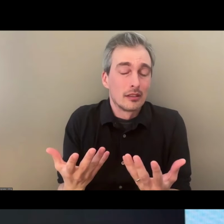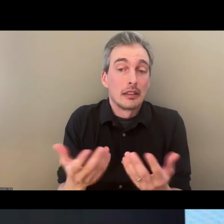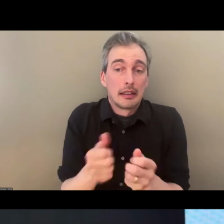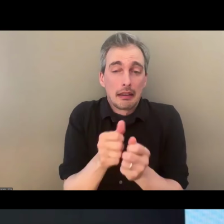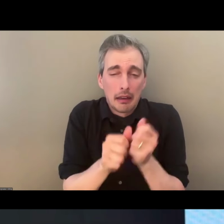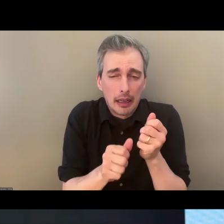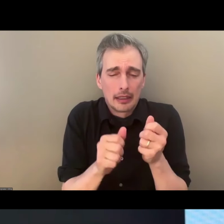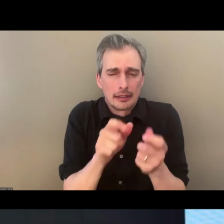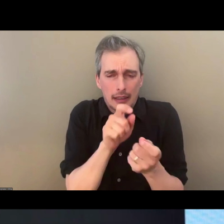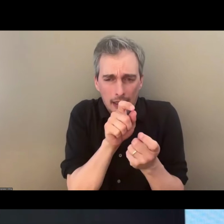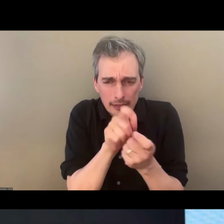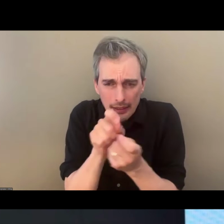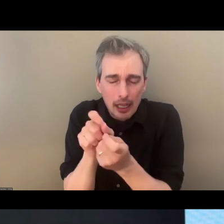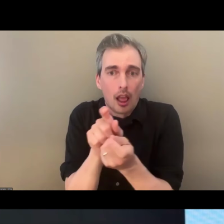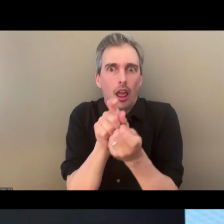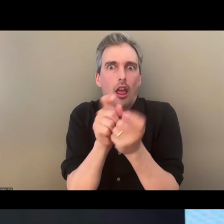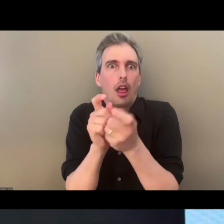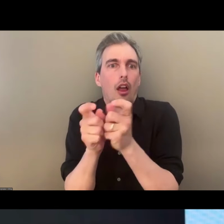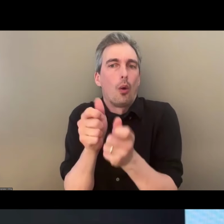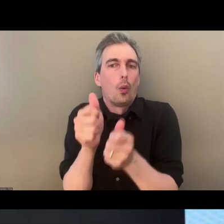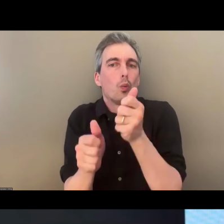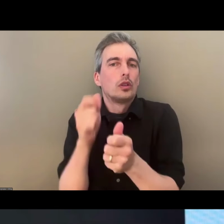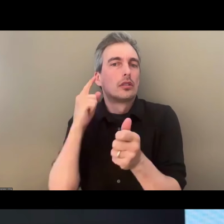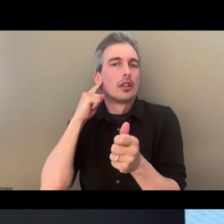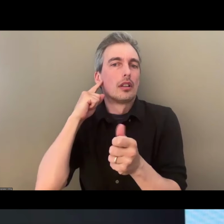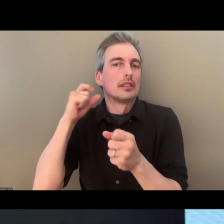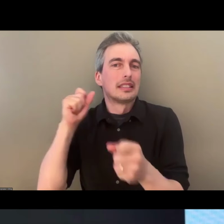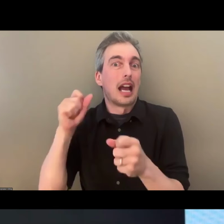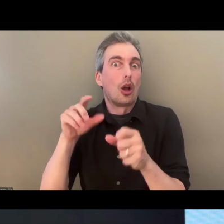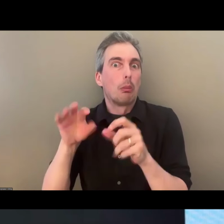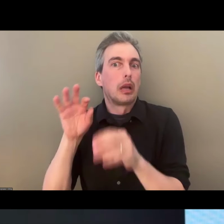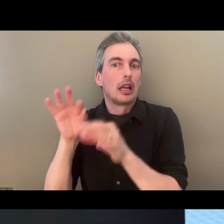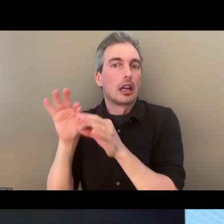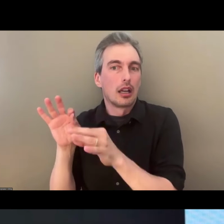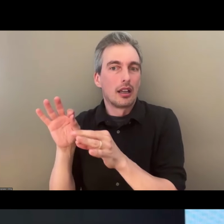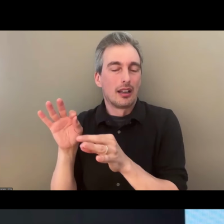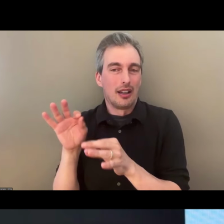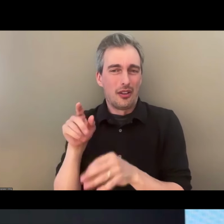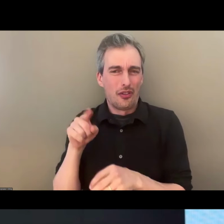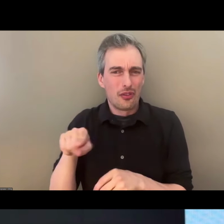And those subtle cues can be tough to catch for dHH engineers, sometimes.